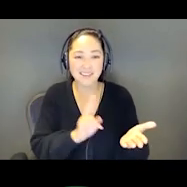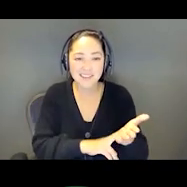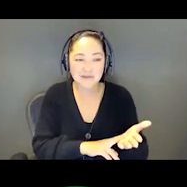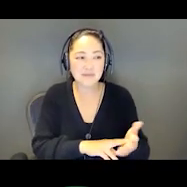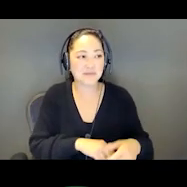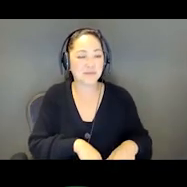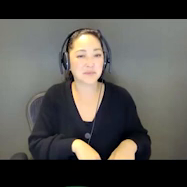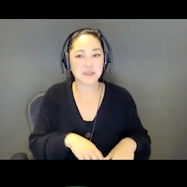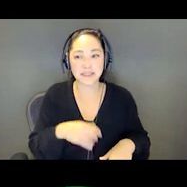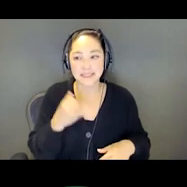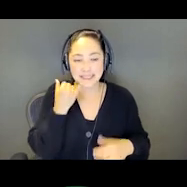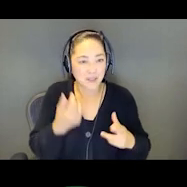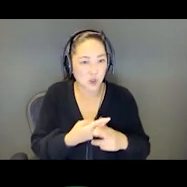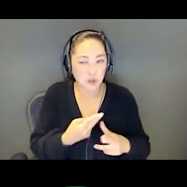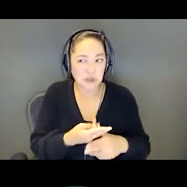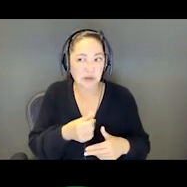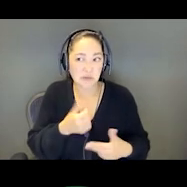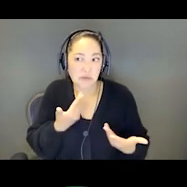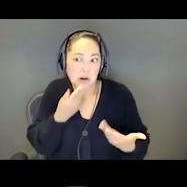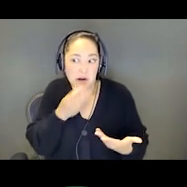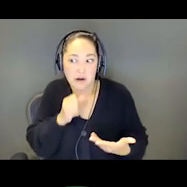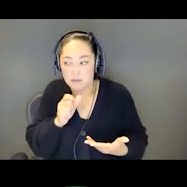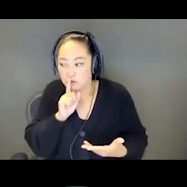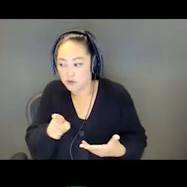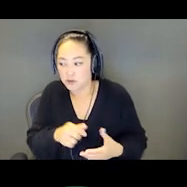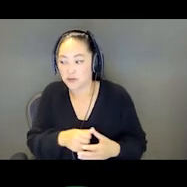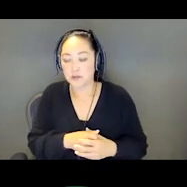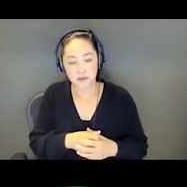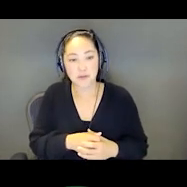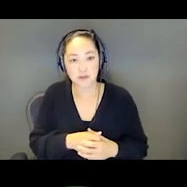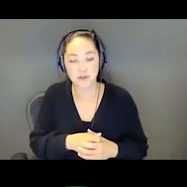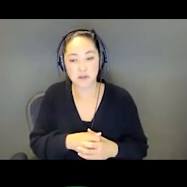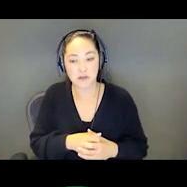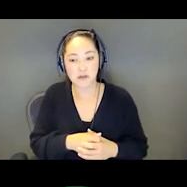I was not made aware, what they were.